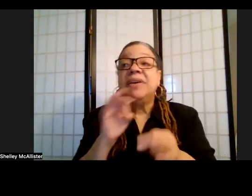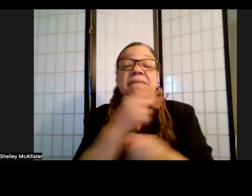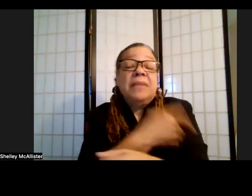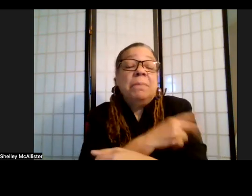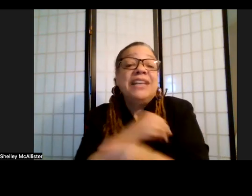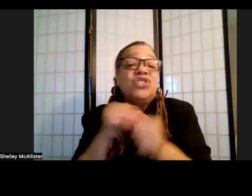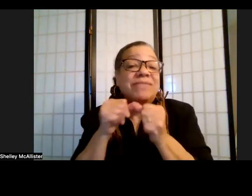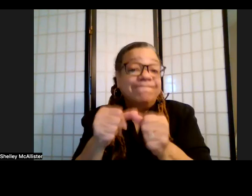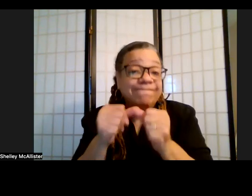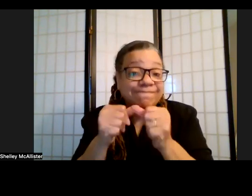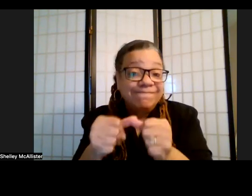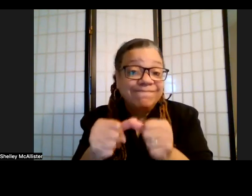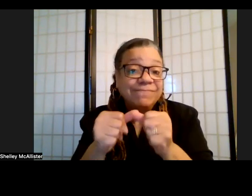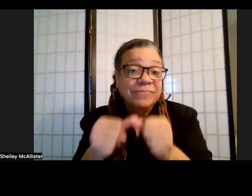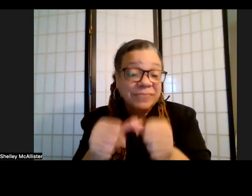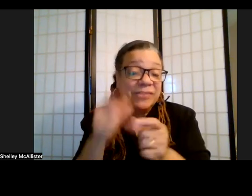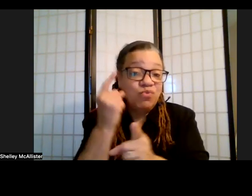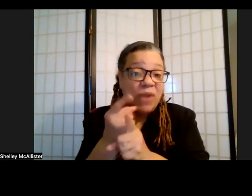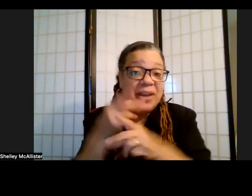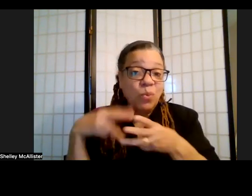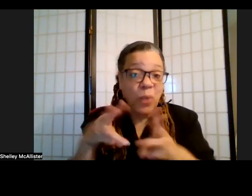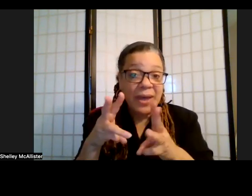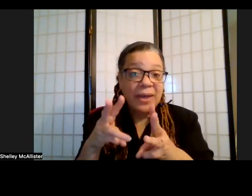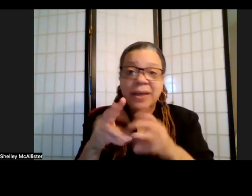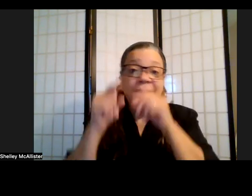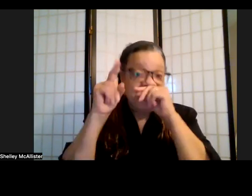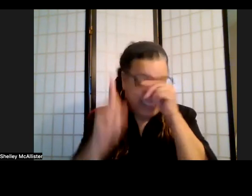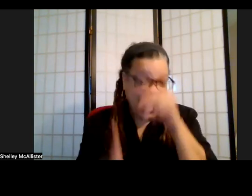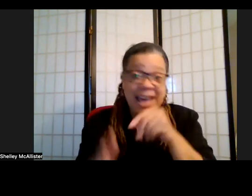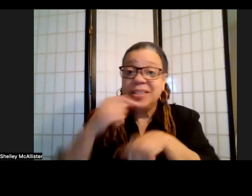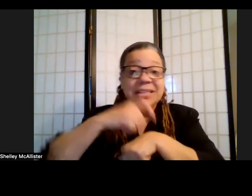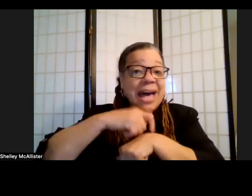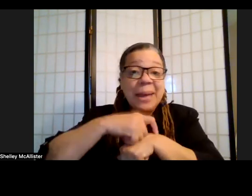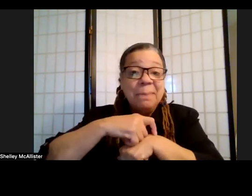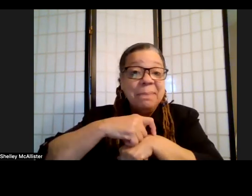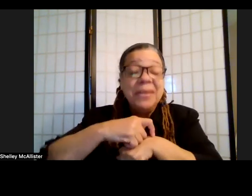doing so would-- would be like taking it for half the prescribed period. The patient may be fully compliant,